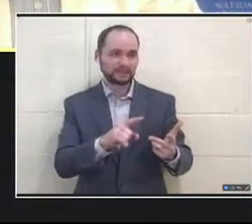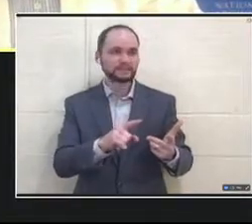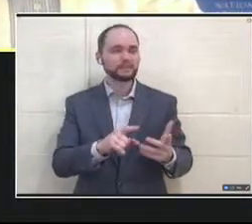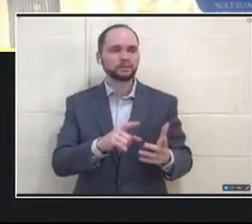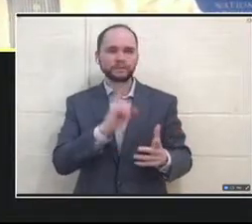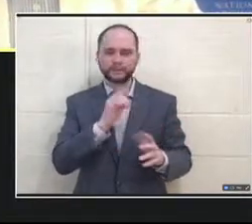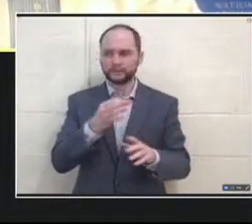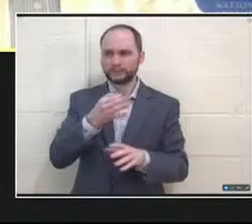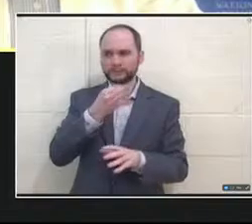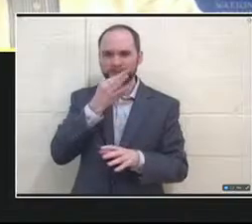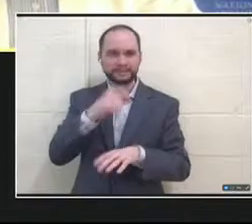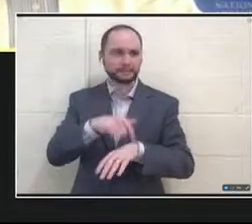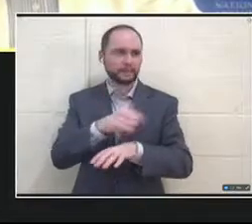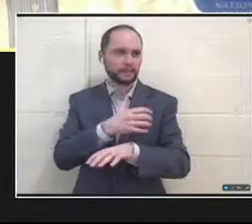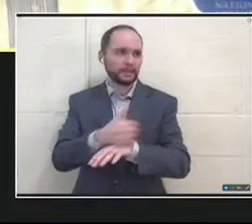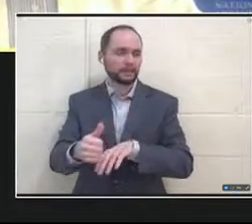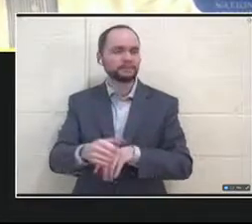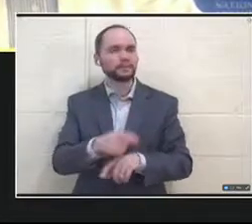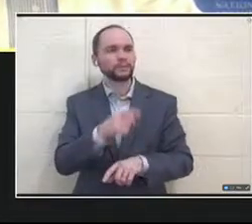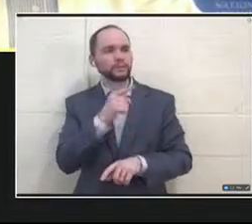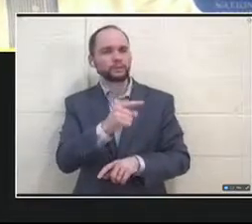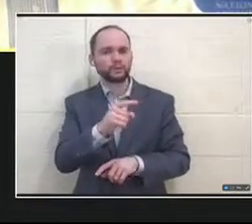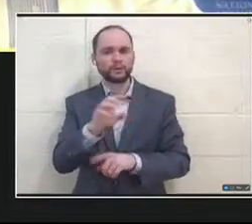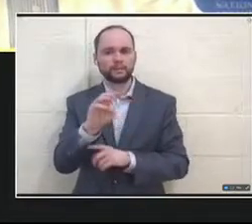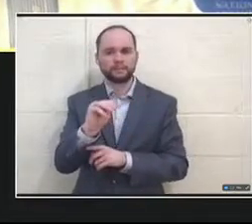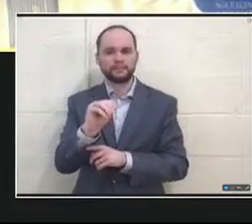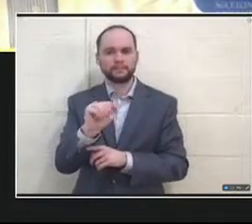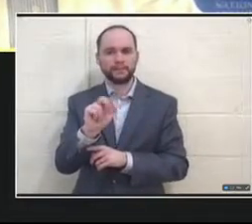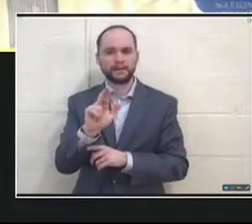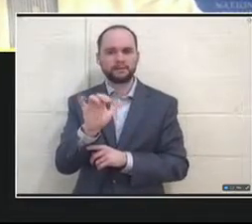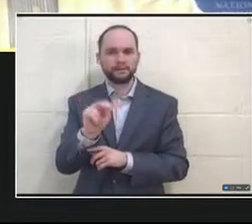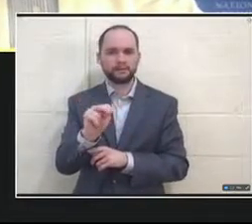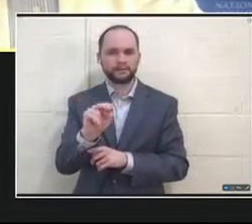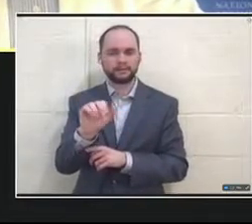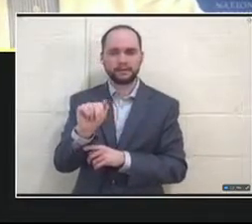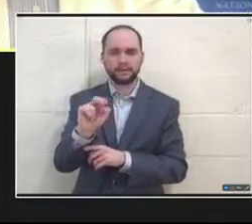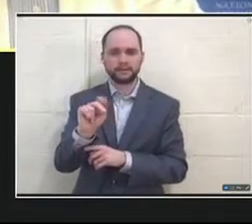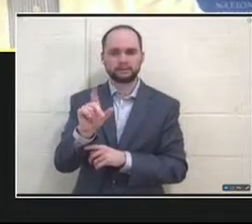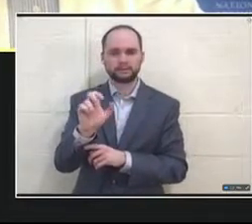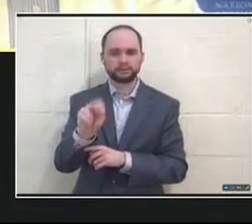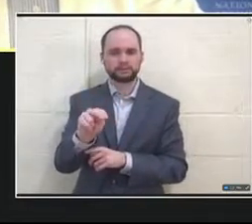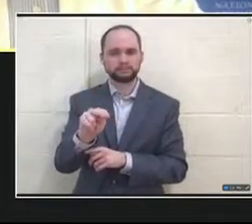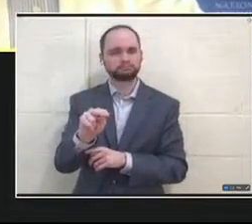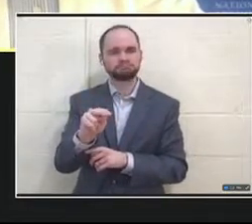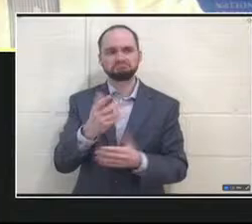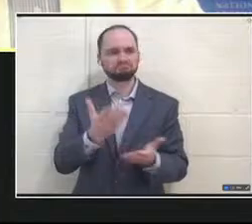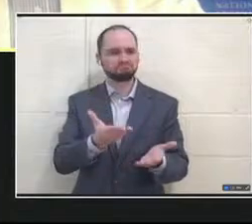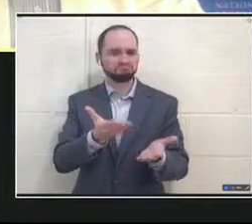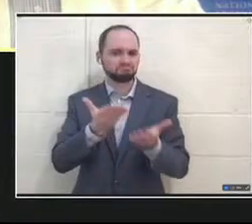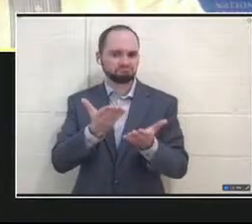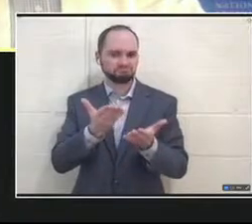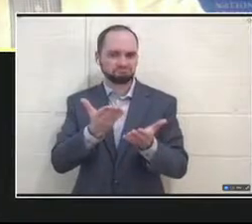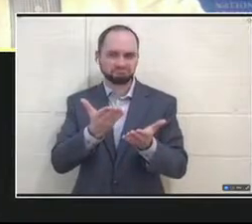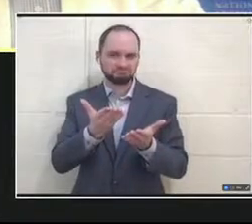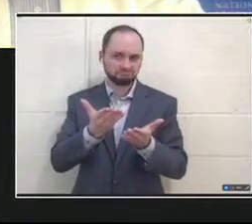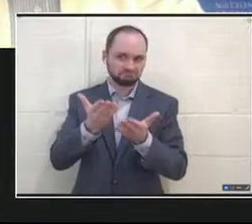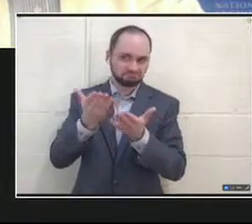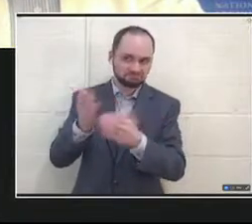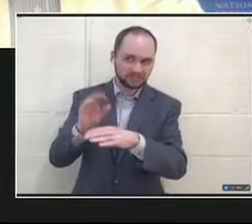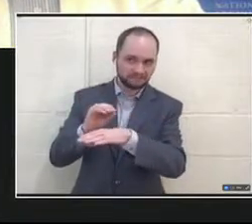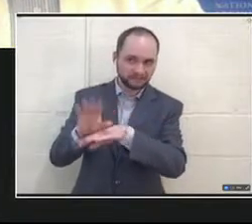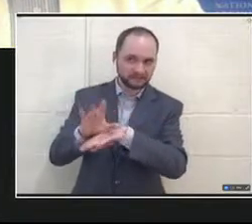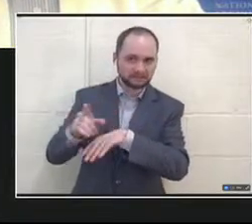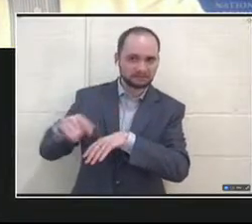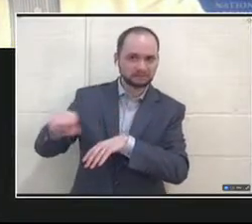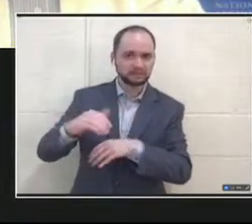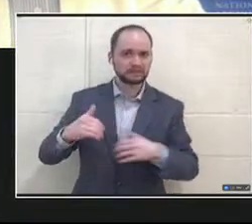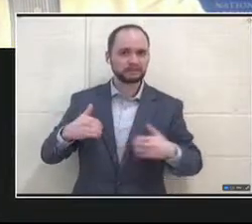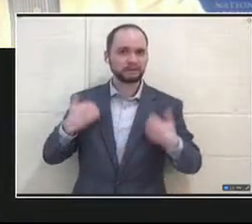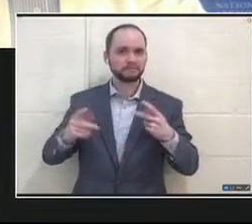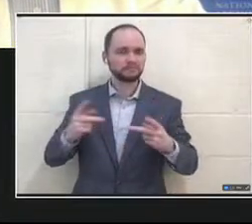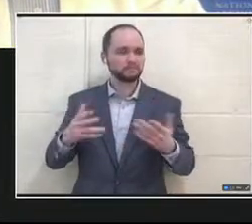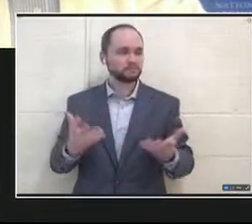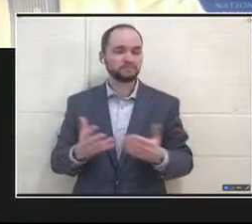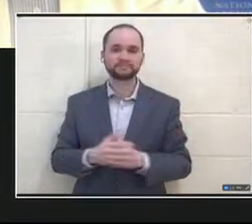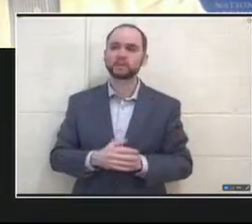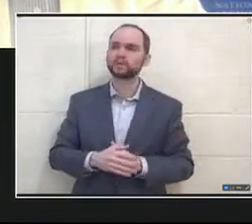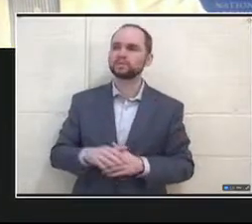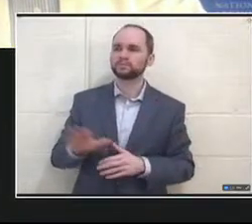as Marian Anderson have for young people today? >> Young people must hold fast to their dreams.